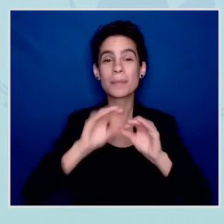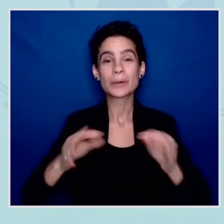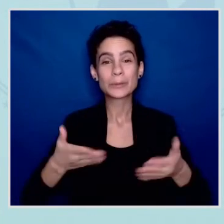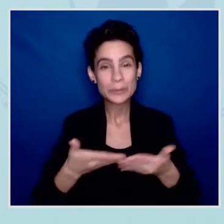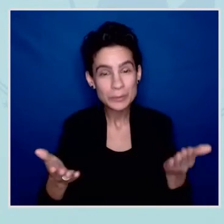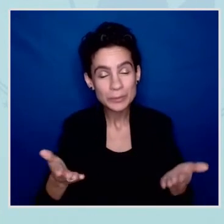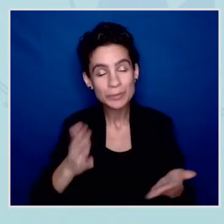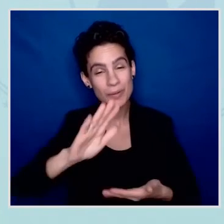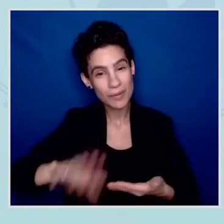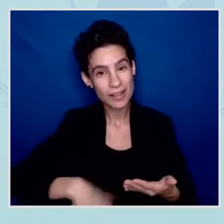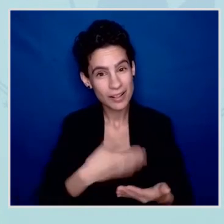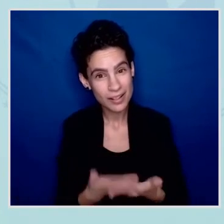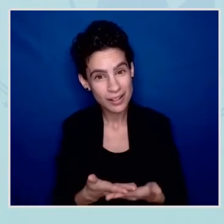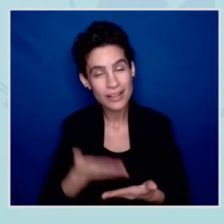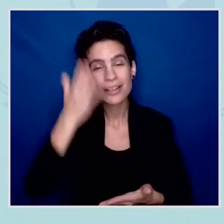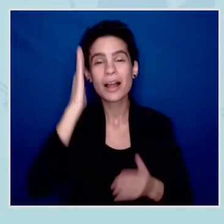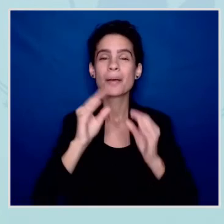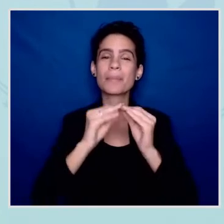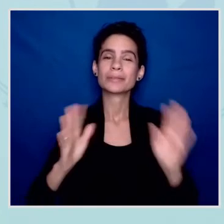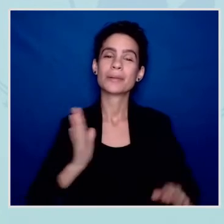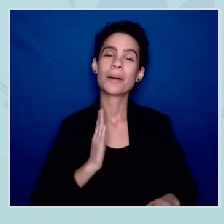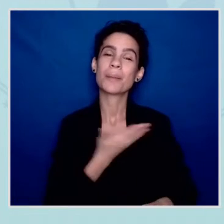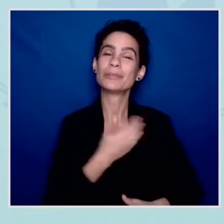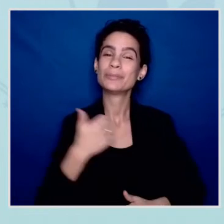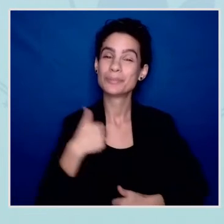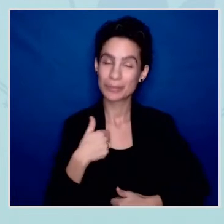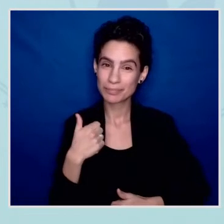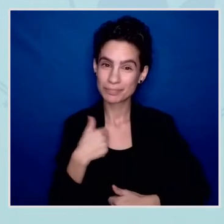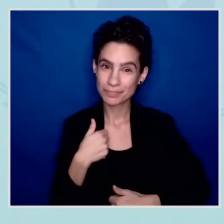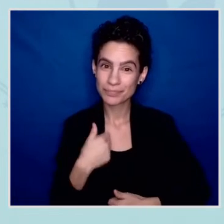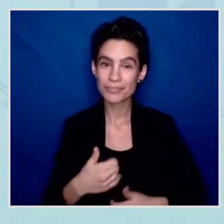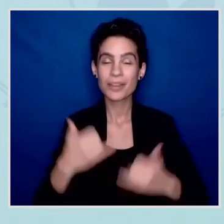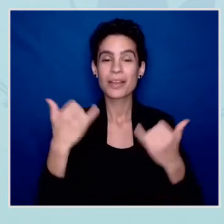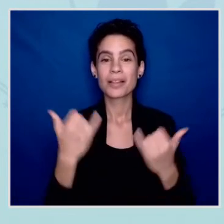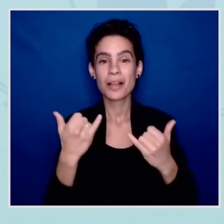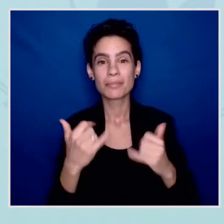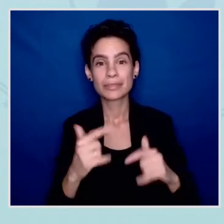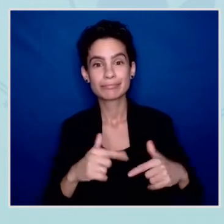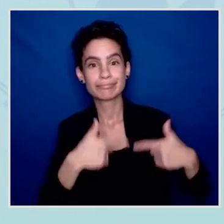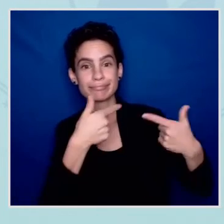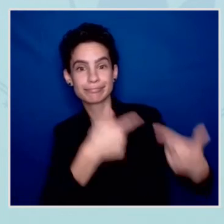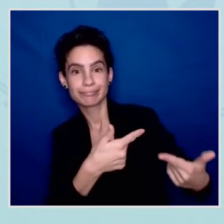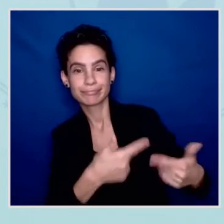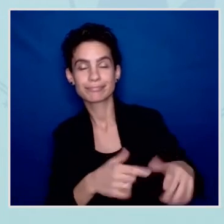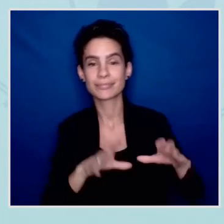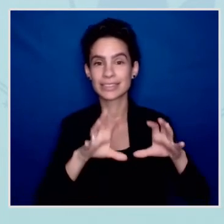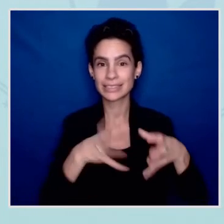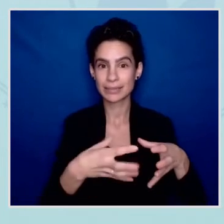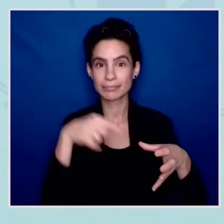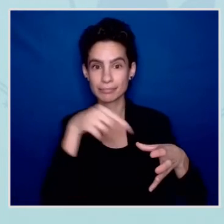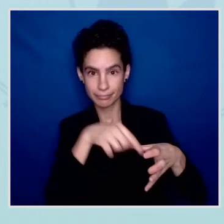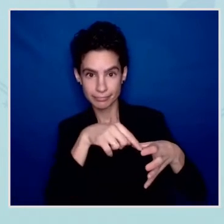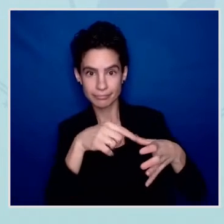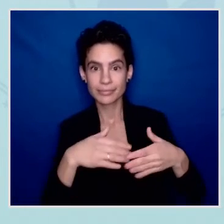ABOUT, THEY KNOW WHAT IT'S LIKE , MAY GOD BLESS YOU ALL AND MAY